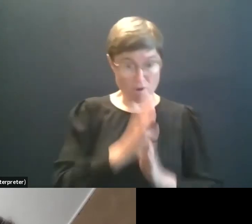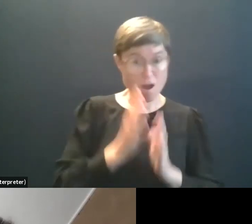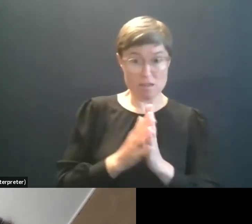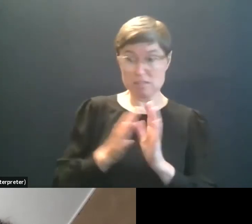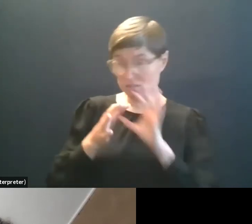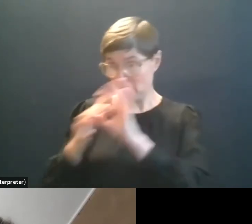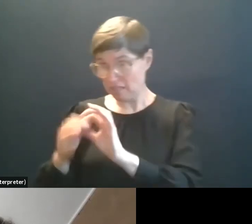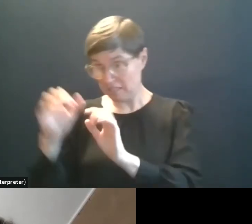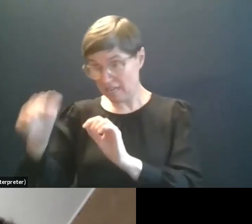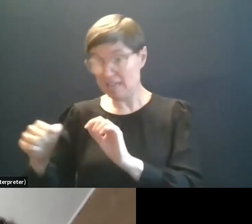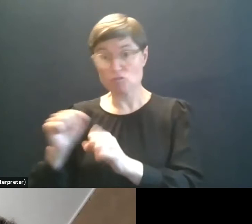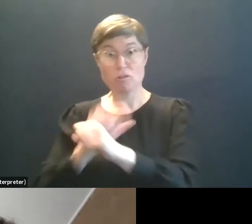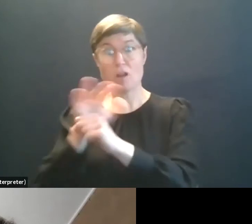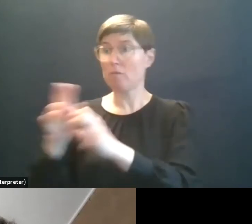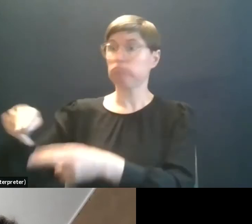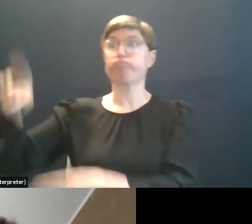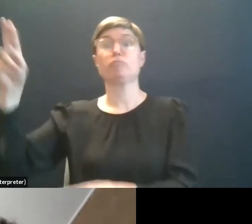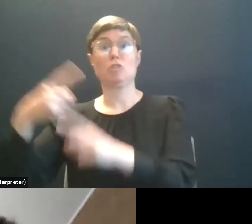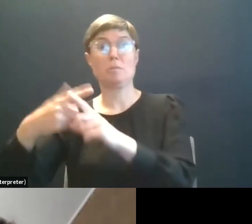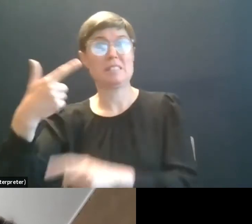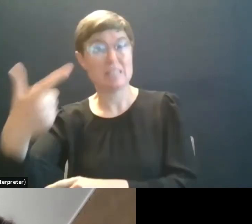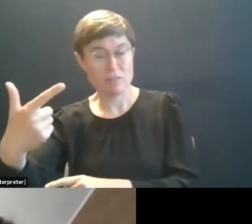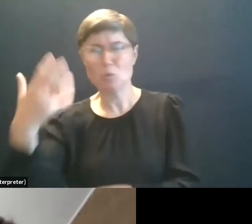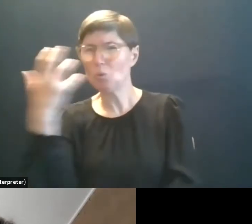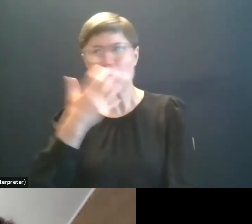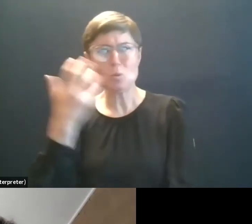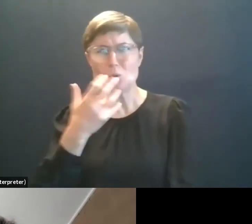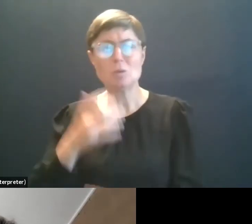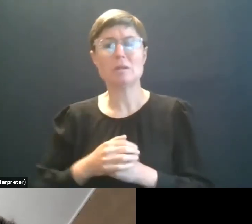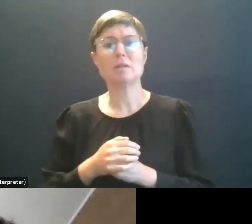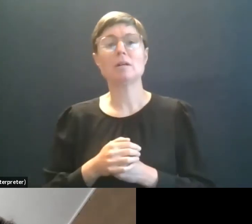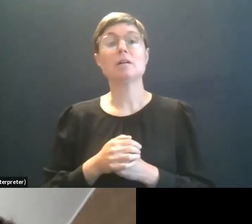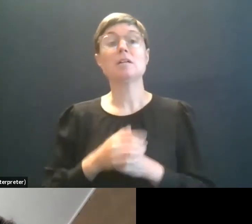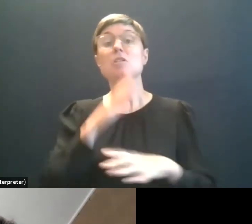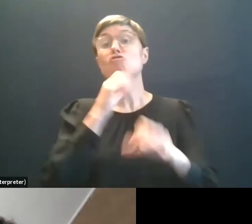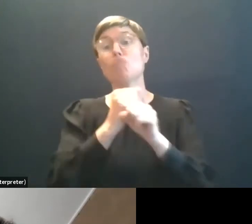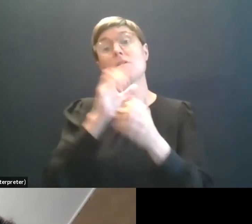The Australian Government did respond by giving us funding to create a Coronavirus Wellbeing